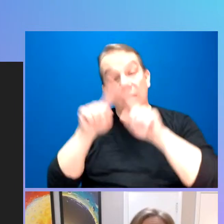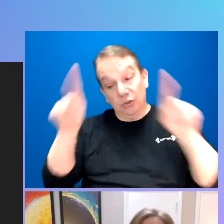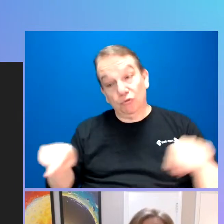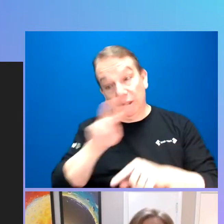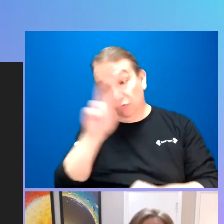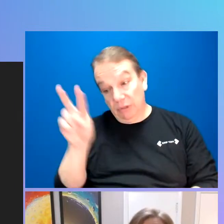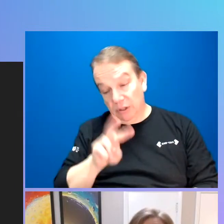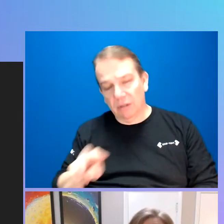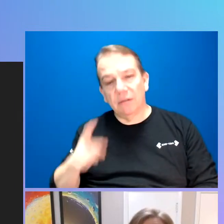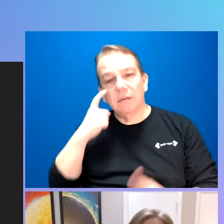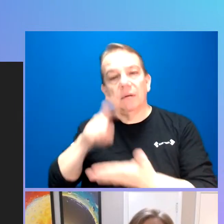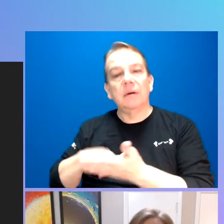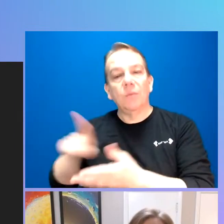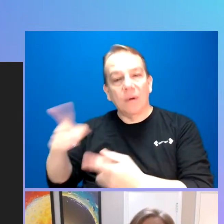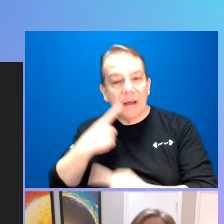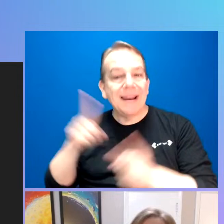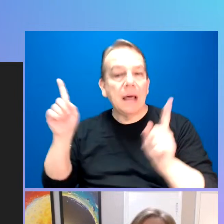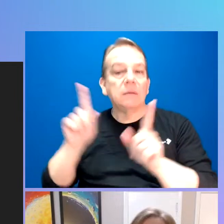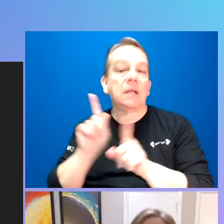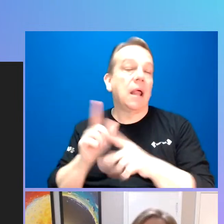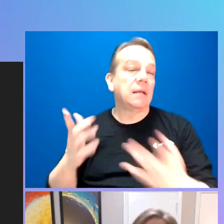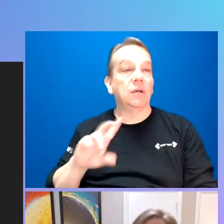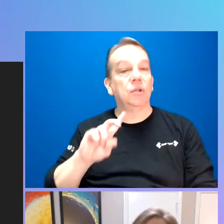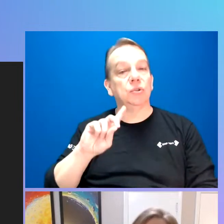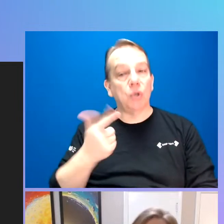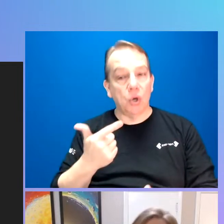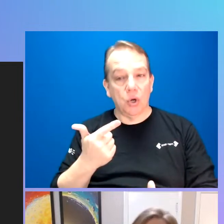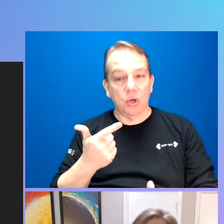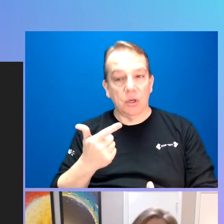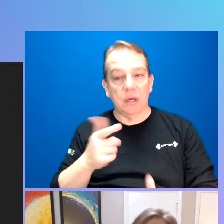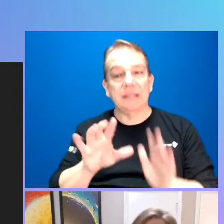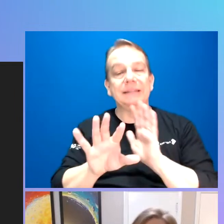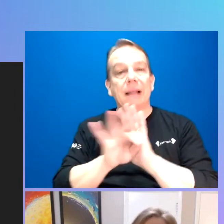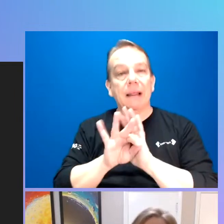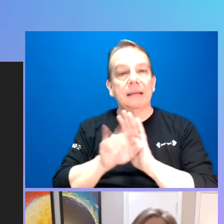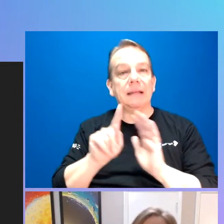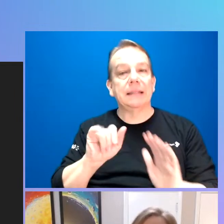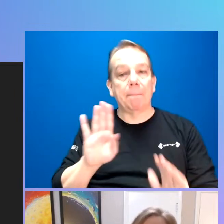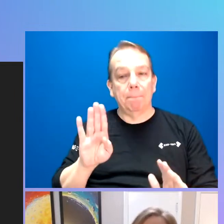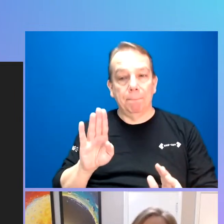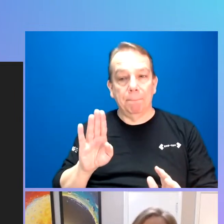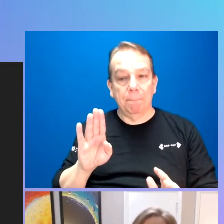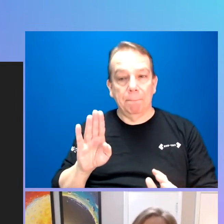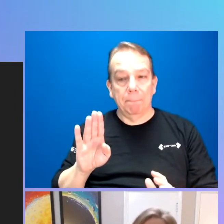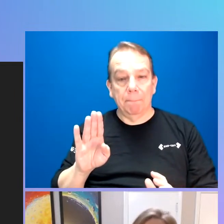announce something like dogs